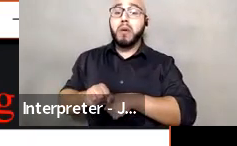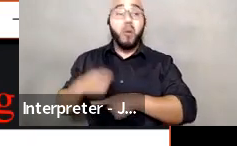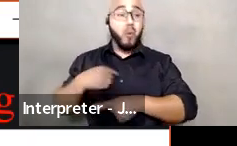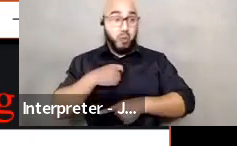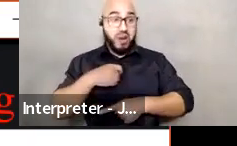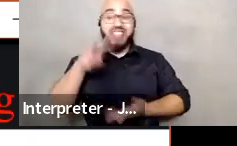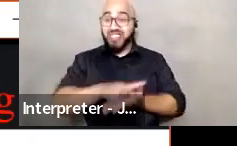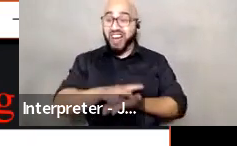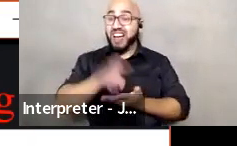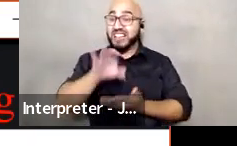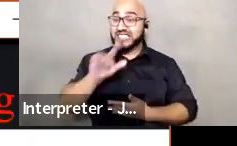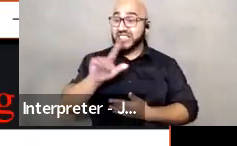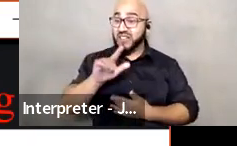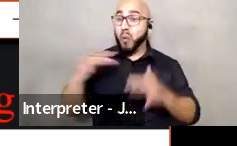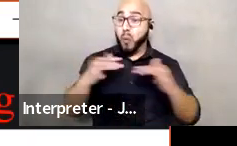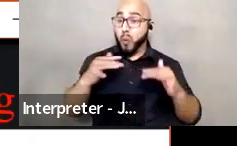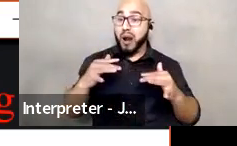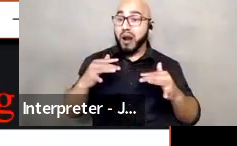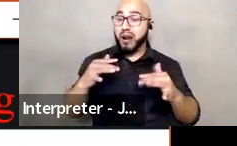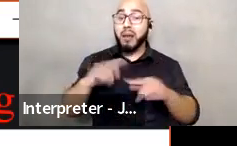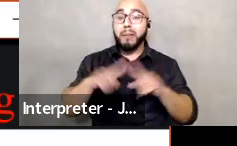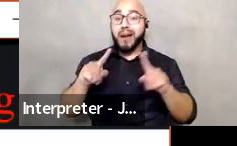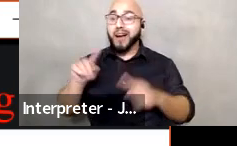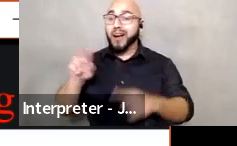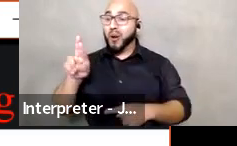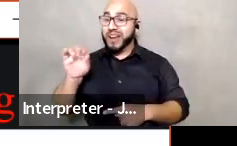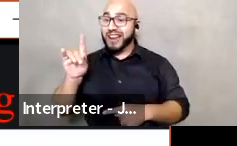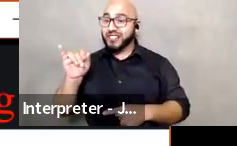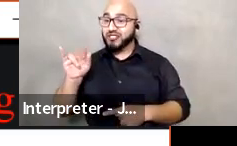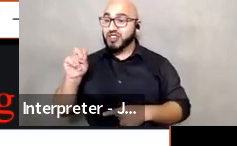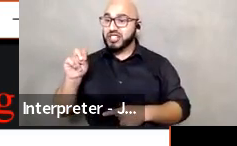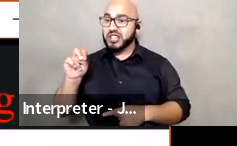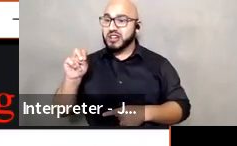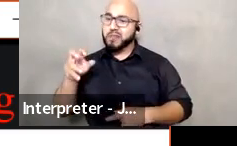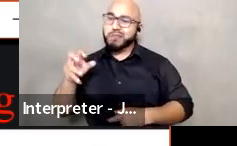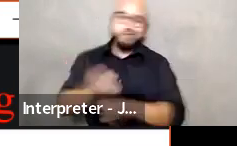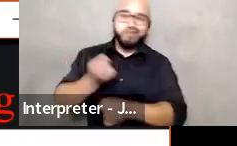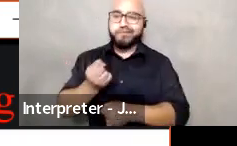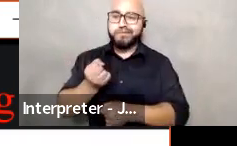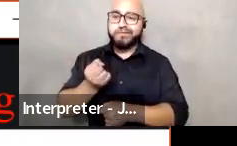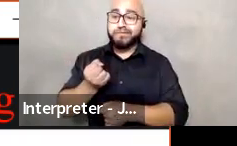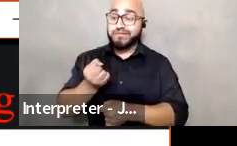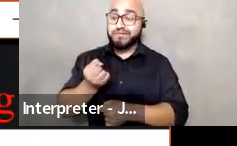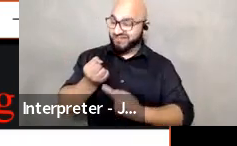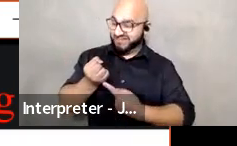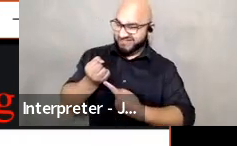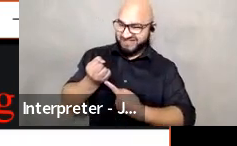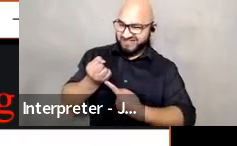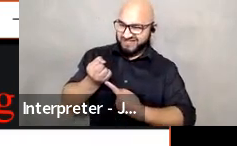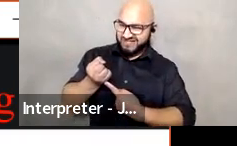Reconstruction. And we're going to prove it by putting these statues up on every courthouse.